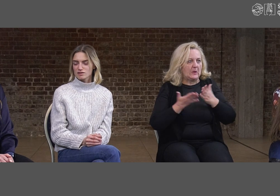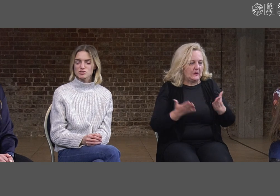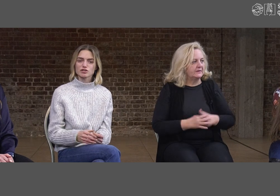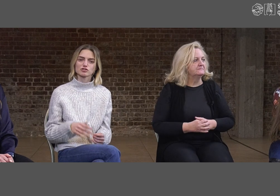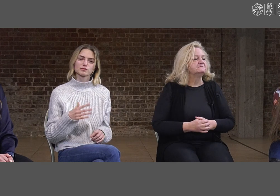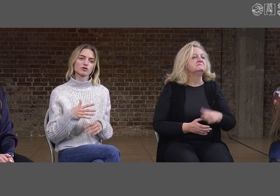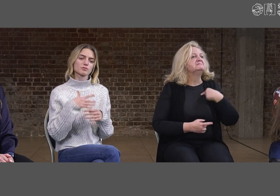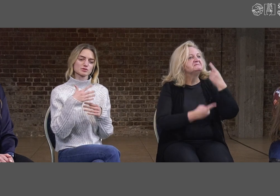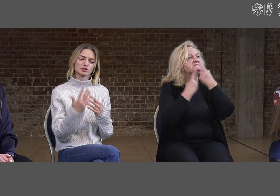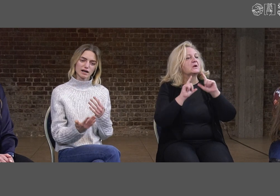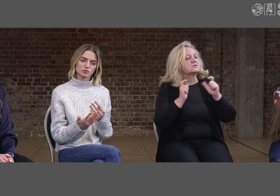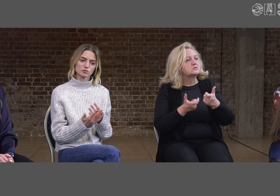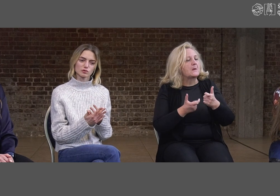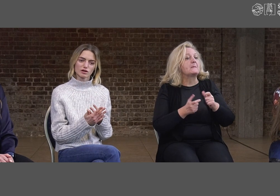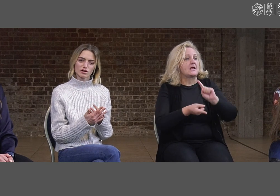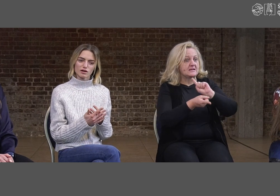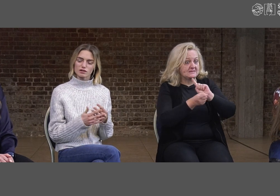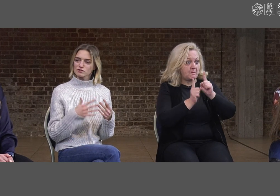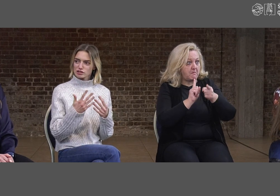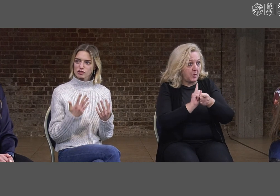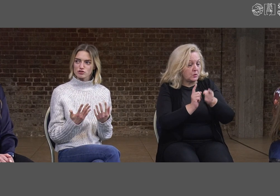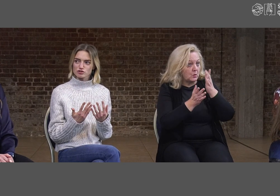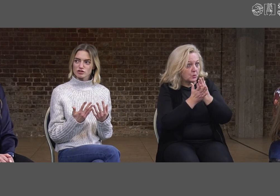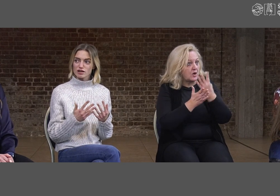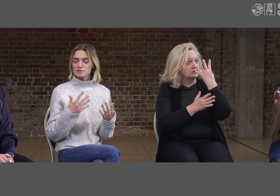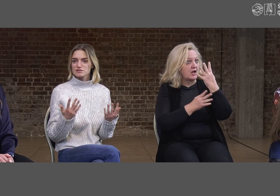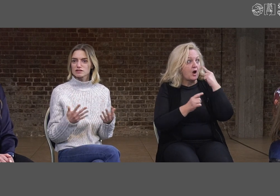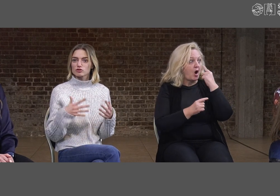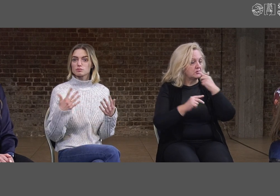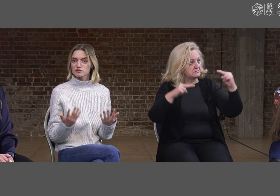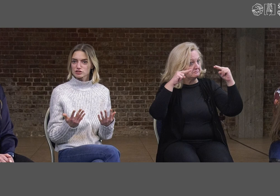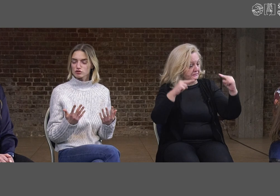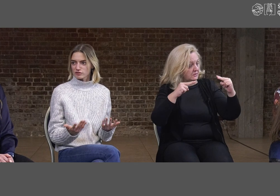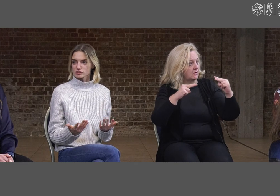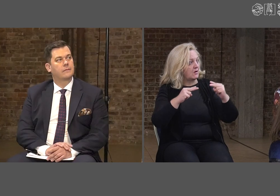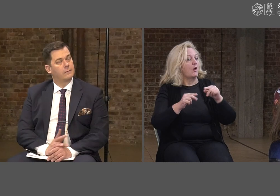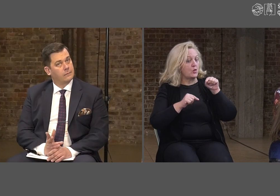I think it's only after a face-to-face meeting, then it is better to talk openly about it.